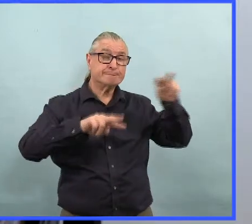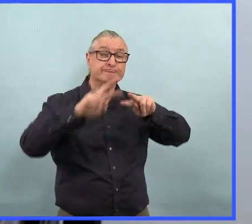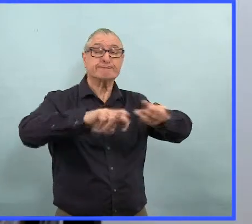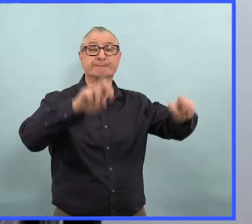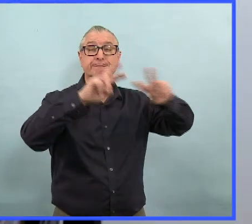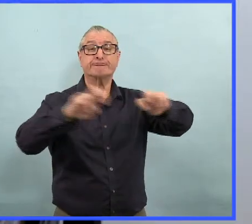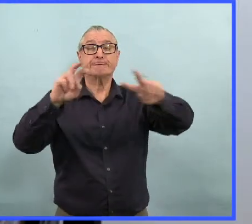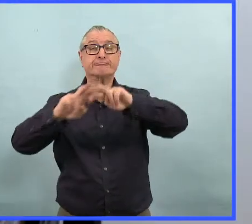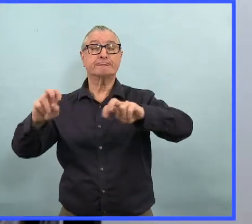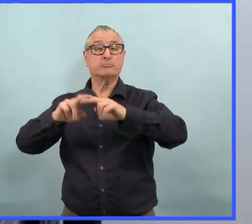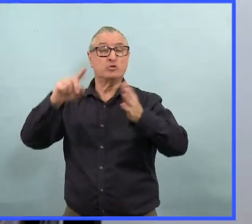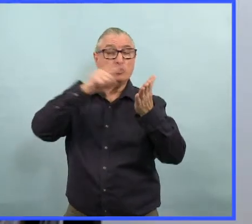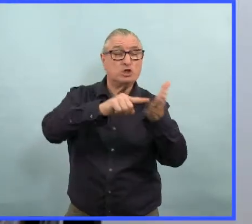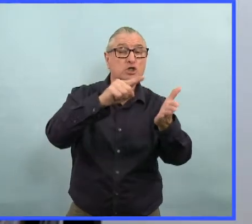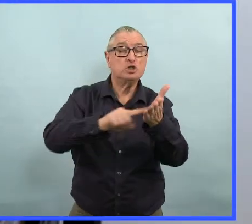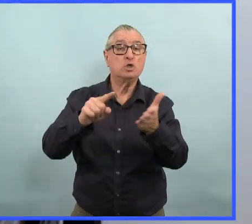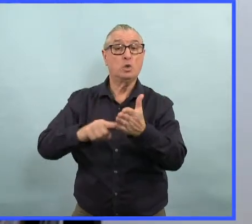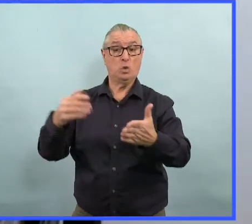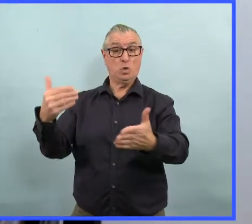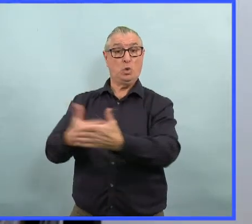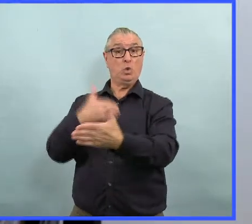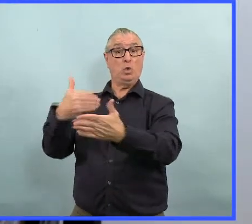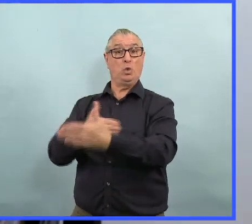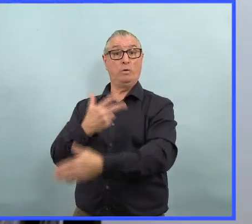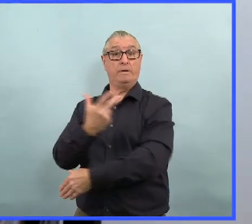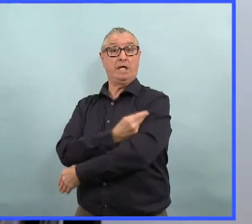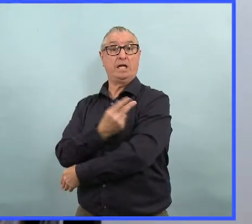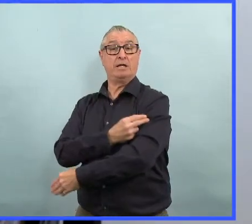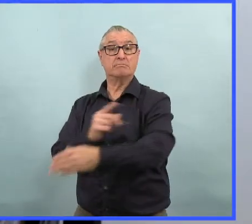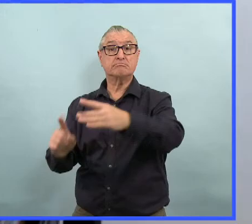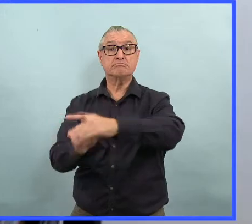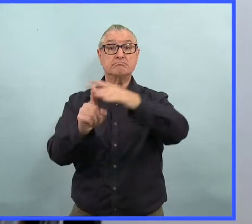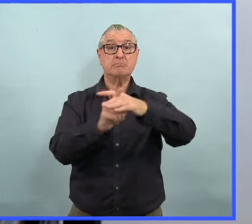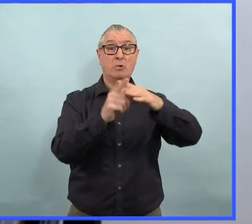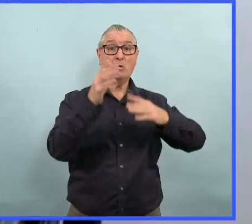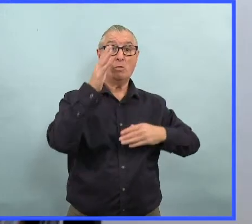different parts of the cobia virus in the future and we would welcome something that